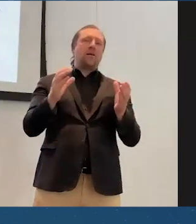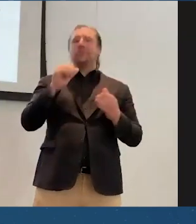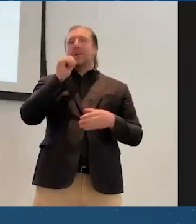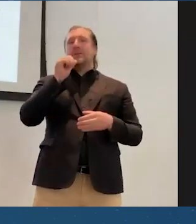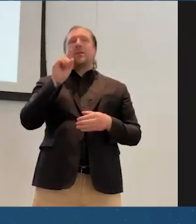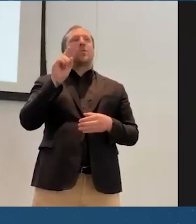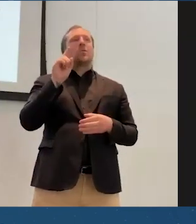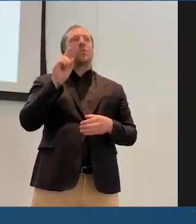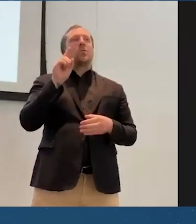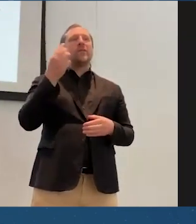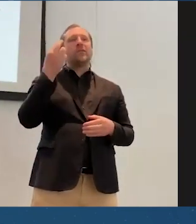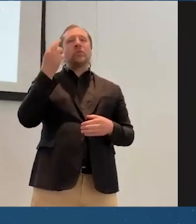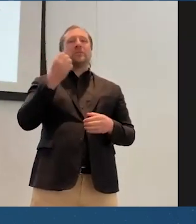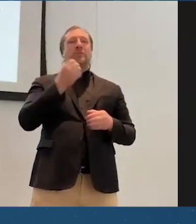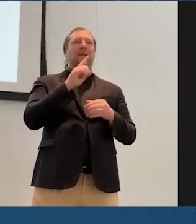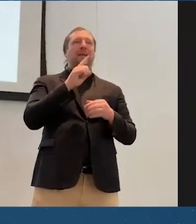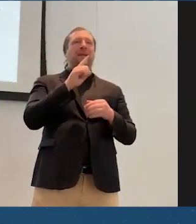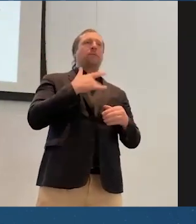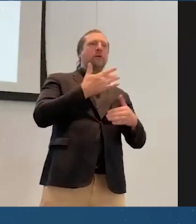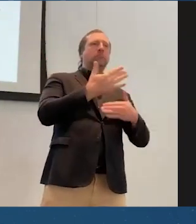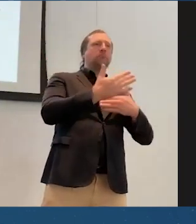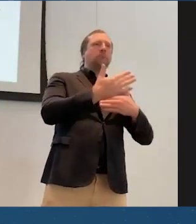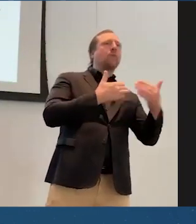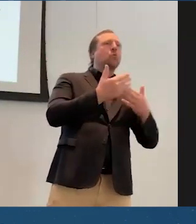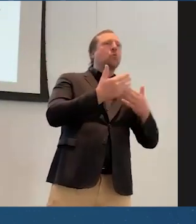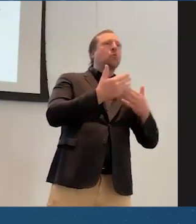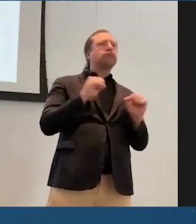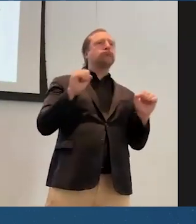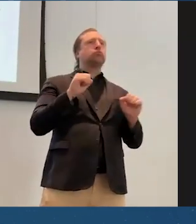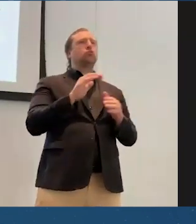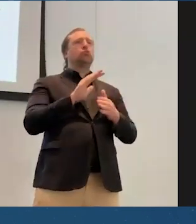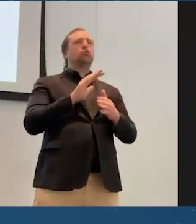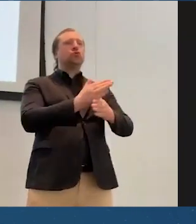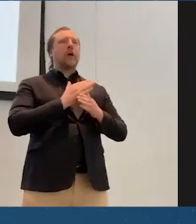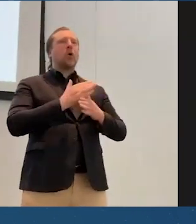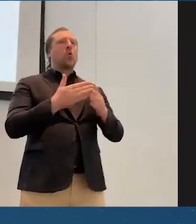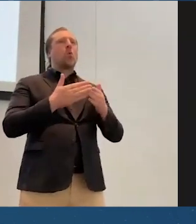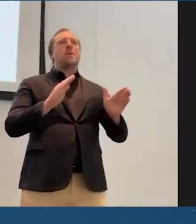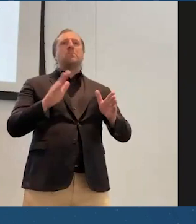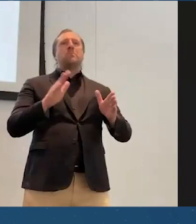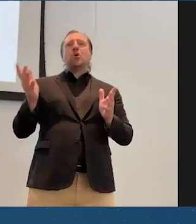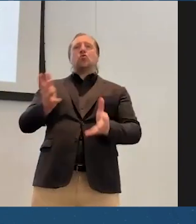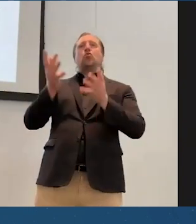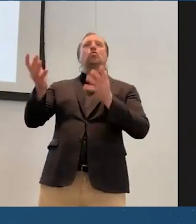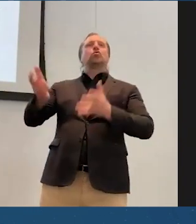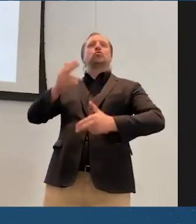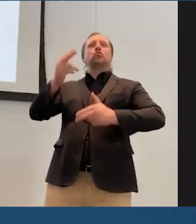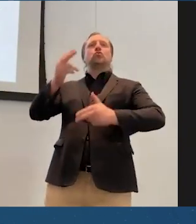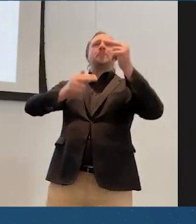to make everyone feel comfortable sharing, but also encourage people to building on each other's ideas,